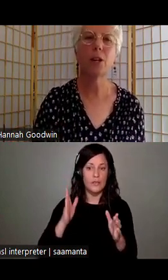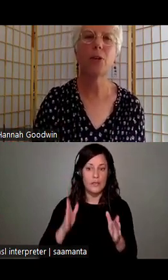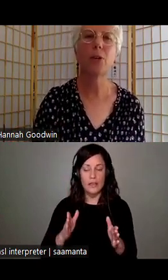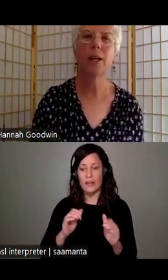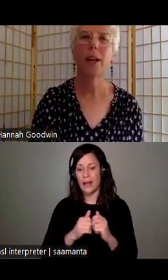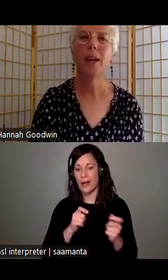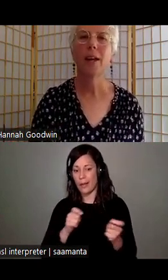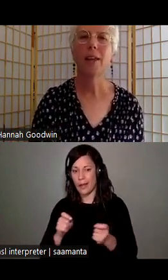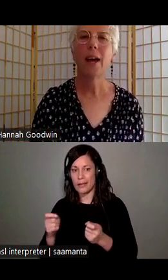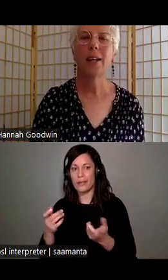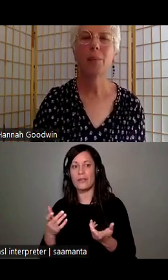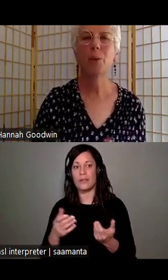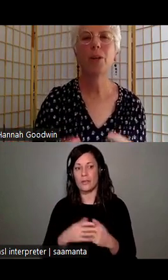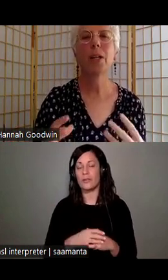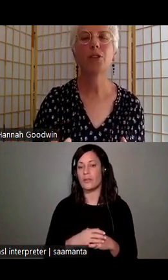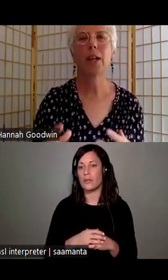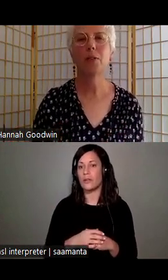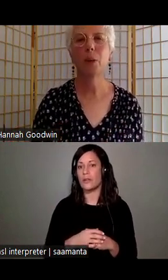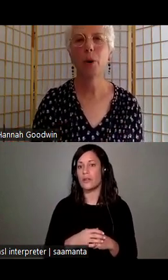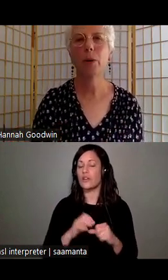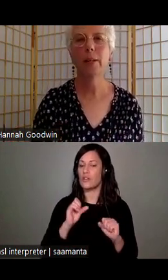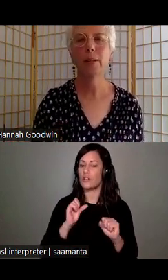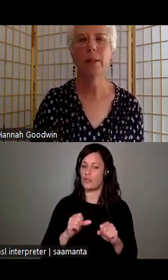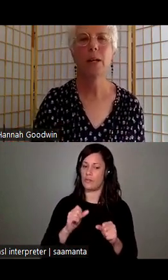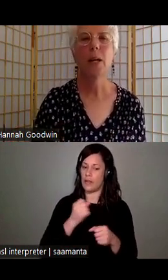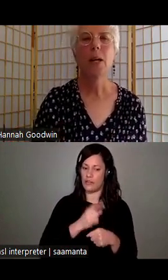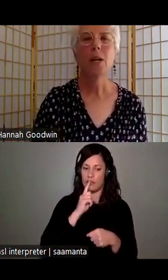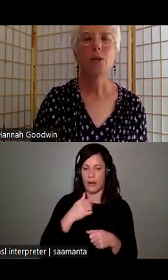including that important interactive component.